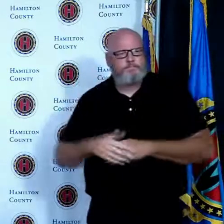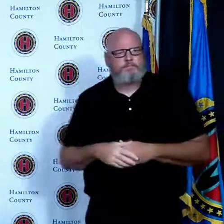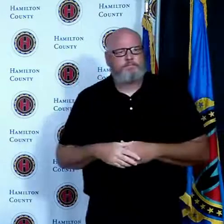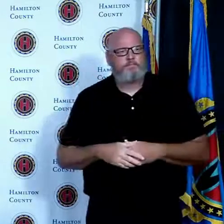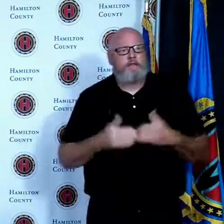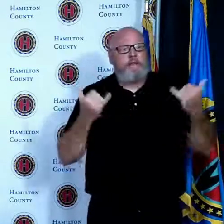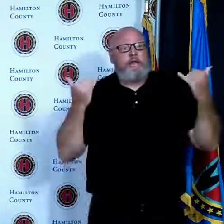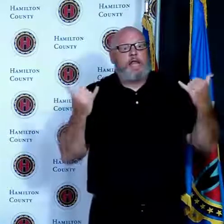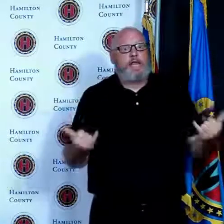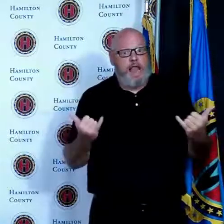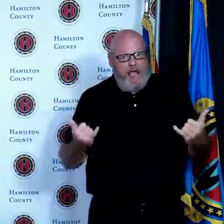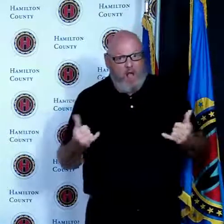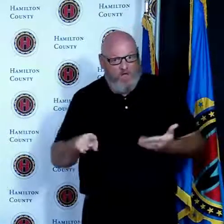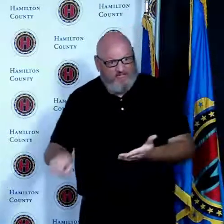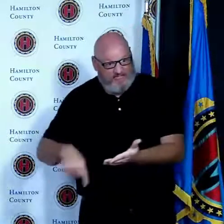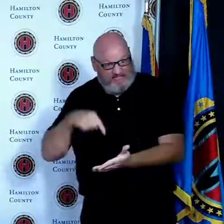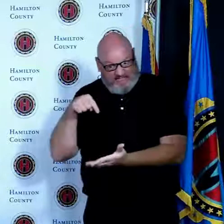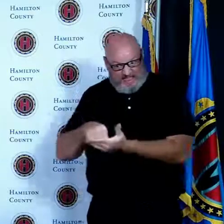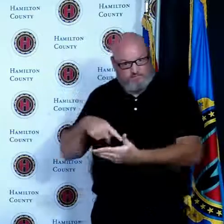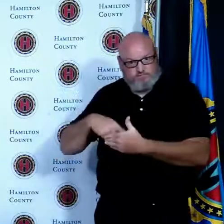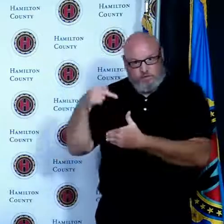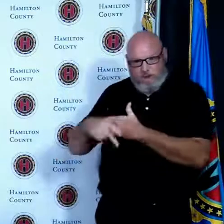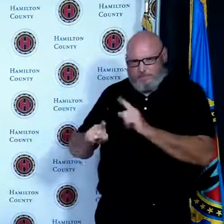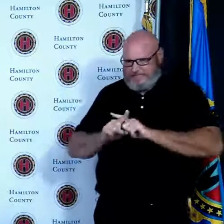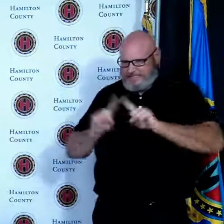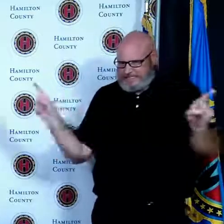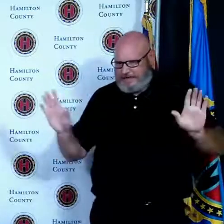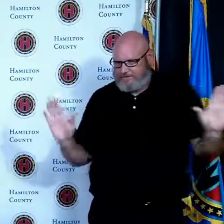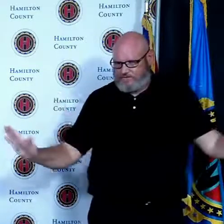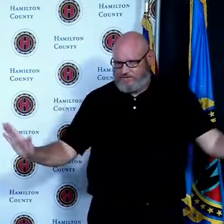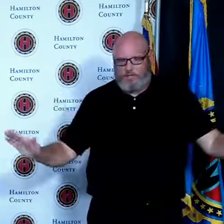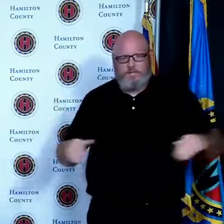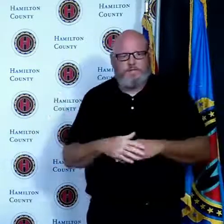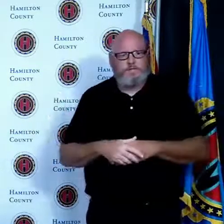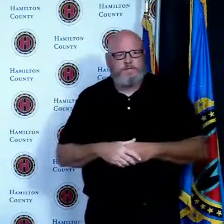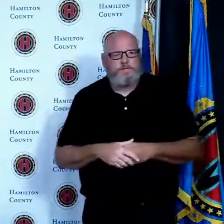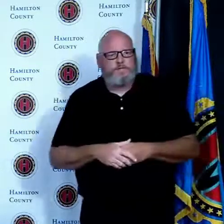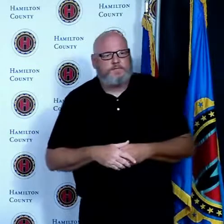and their partners as we have regional regional surveillance across the region